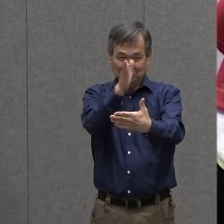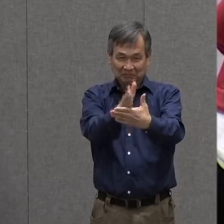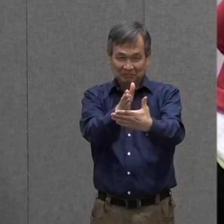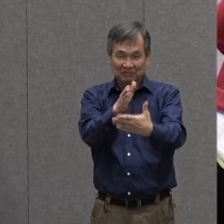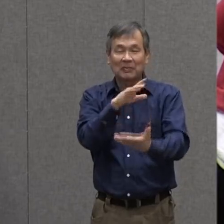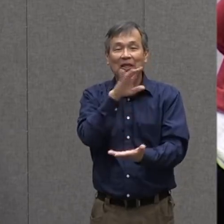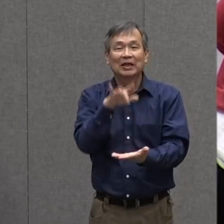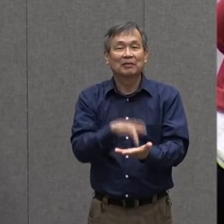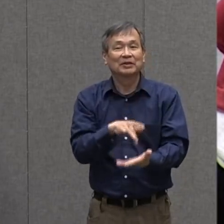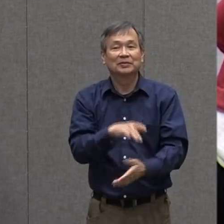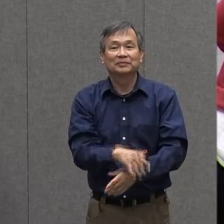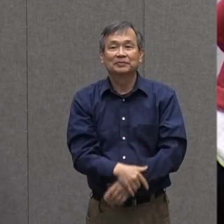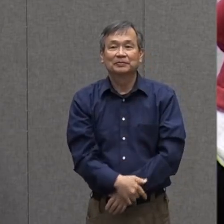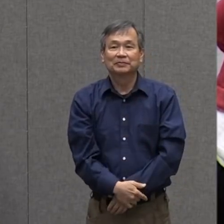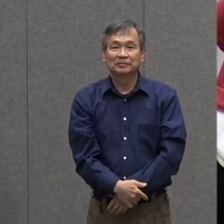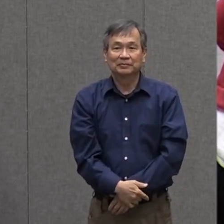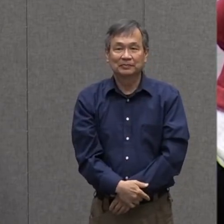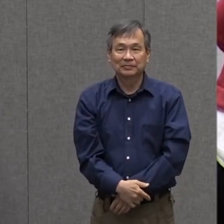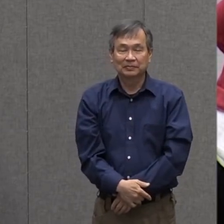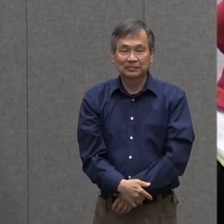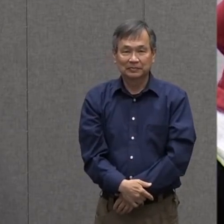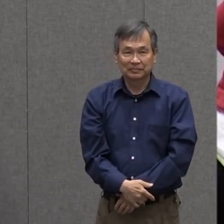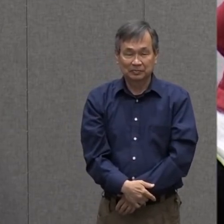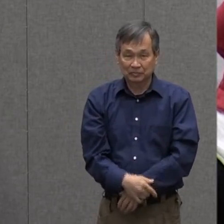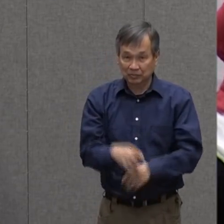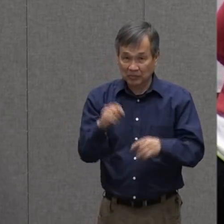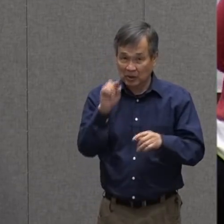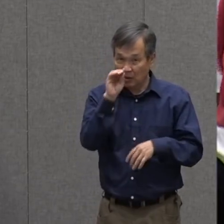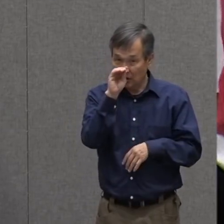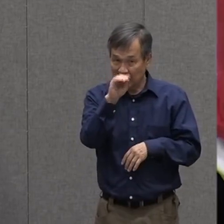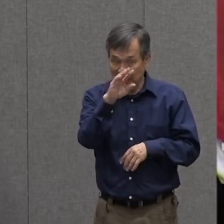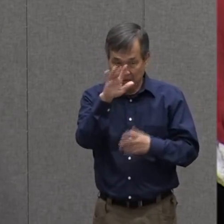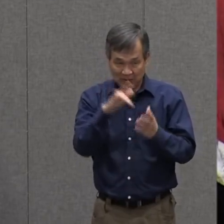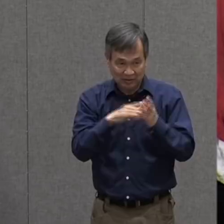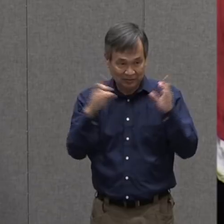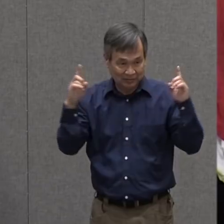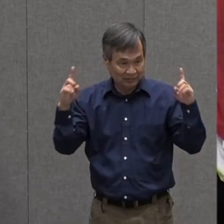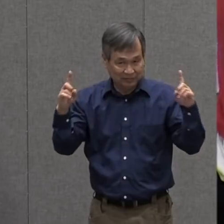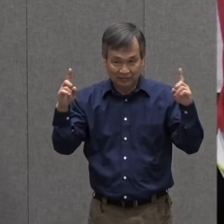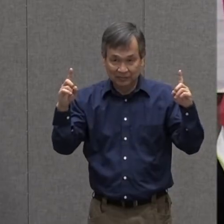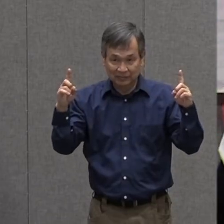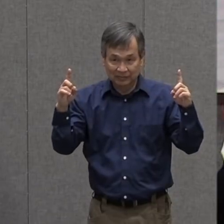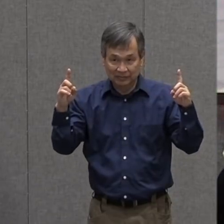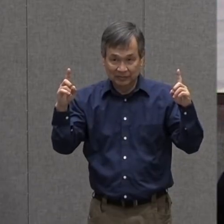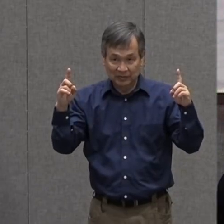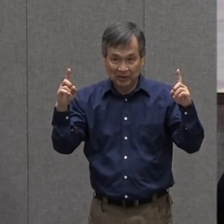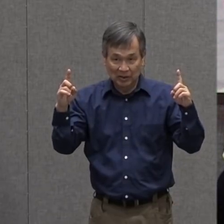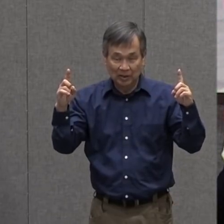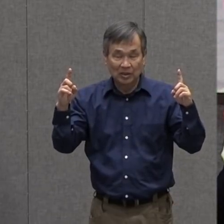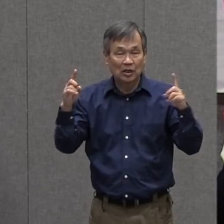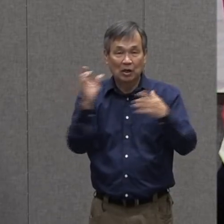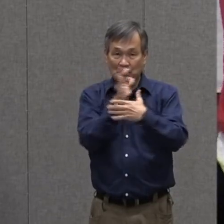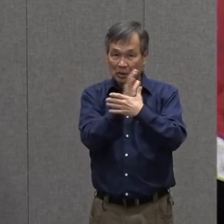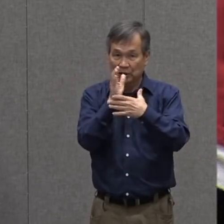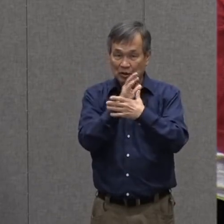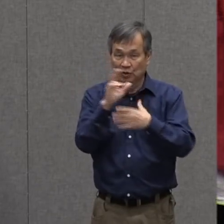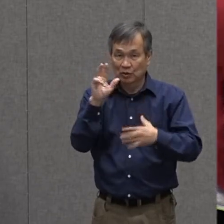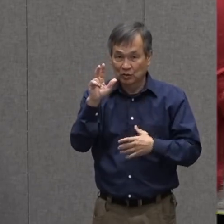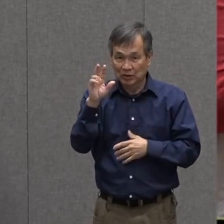I'm gonna actually go closer to here, would put me right in the middle between that 364 and that 457.